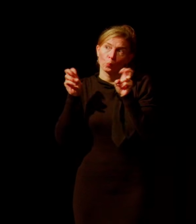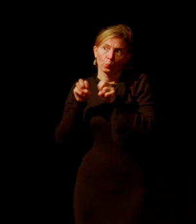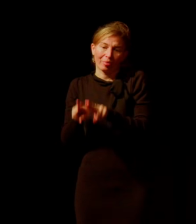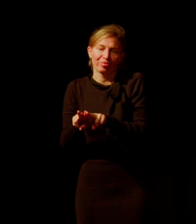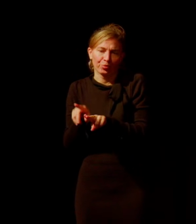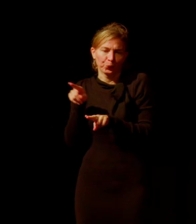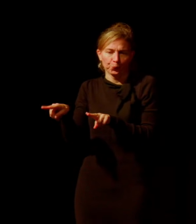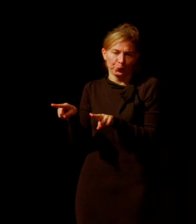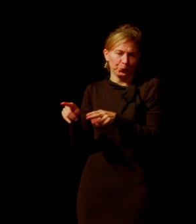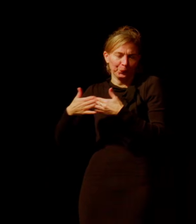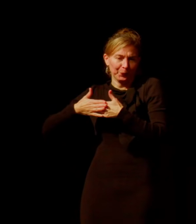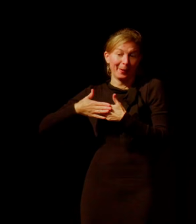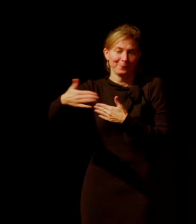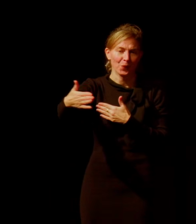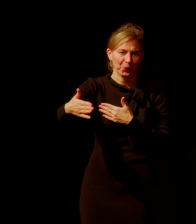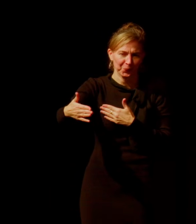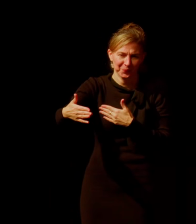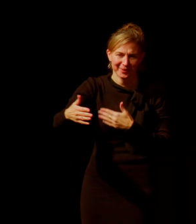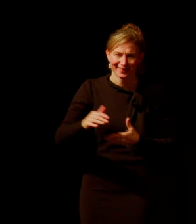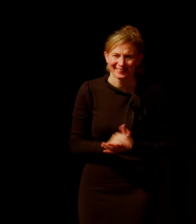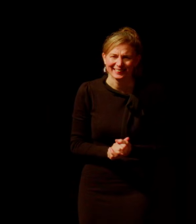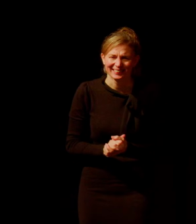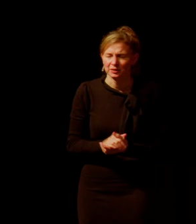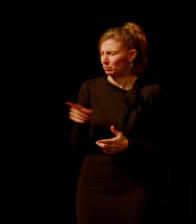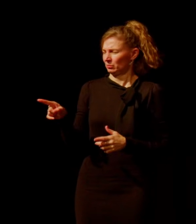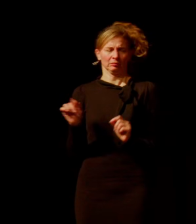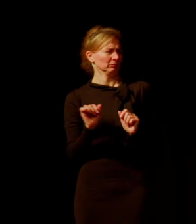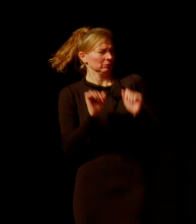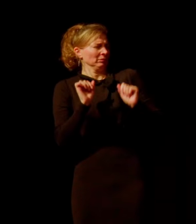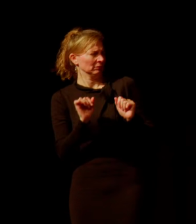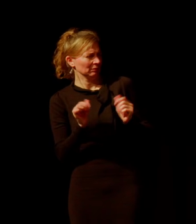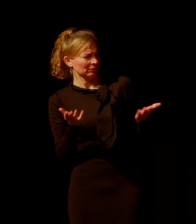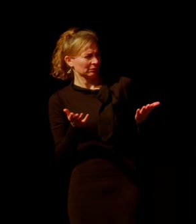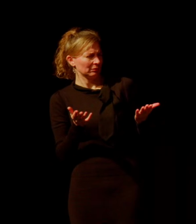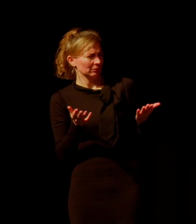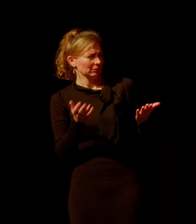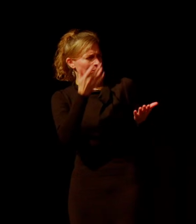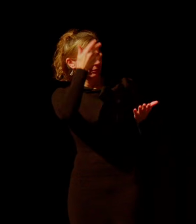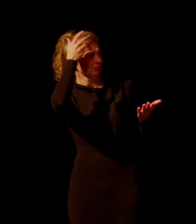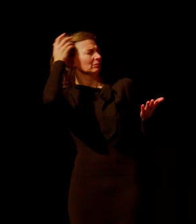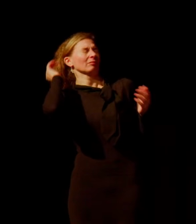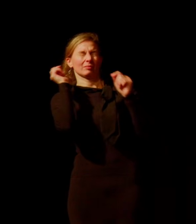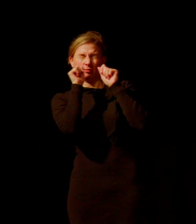And Moritz, completely caught off guard, unexpected, waking up still,